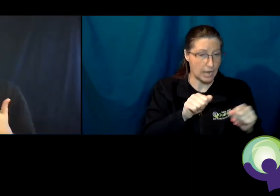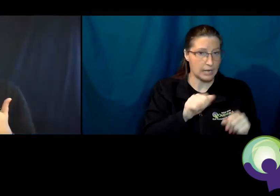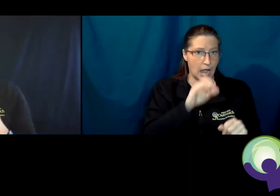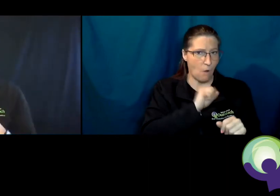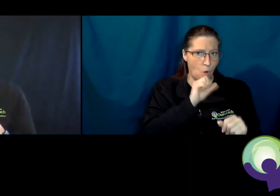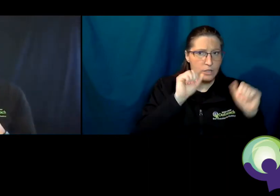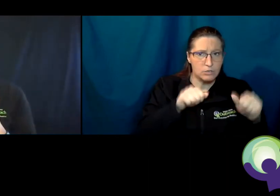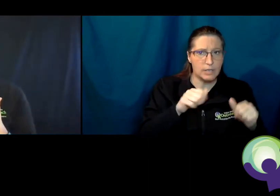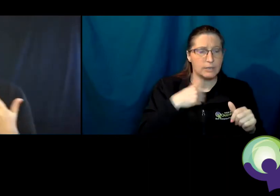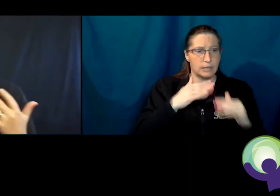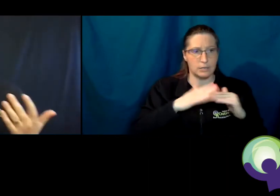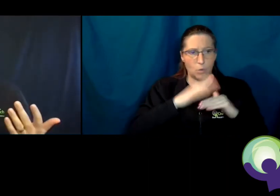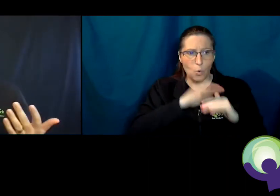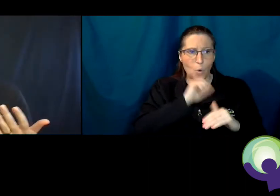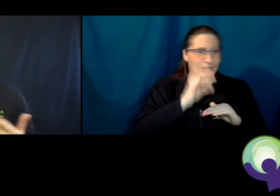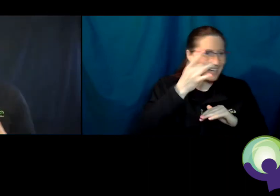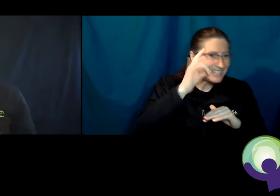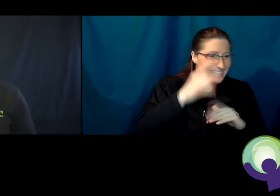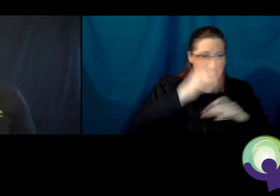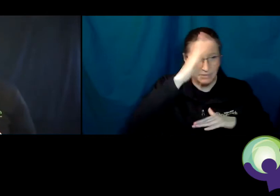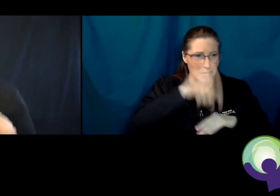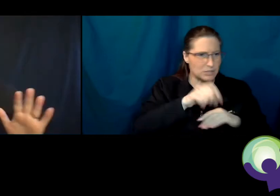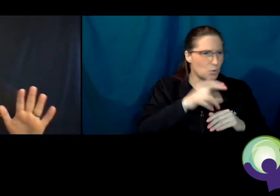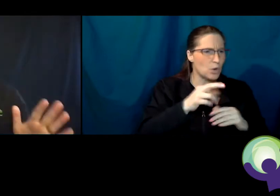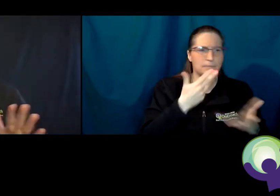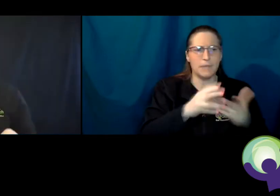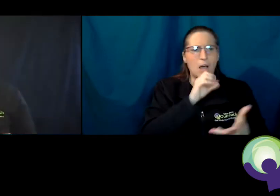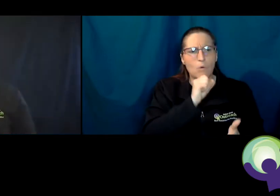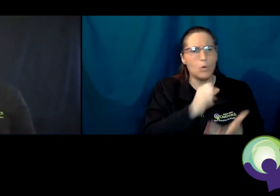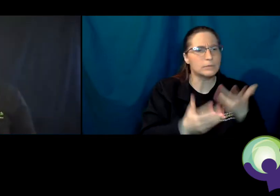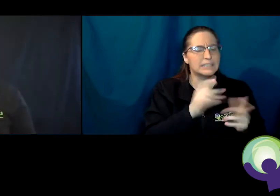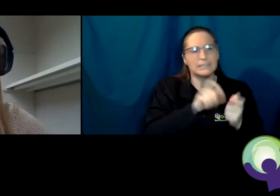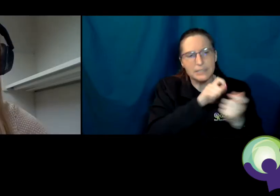Kwik Trip or do they have to wait until they're over 18? Is there specifics on that?